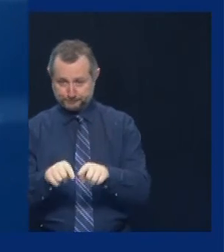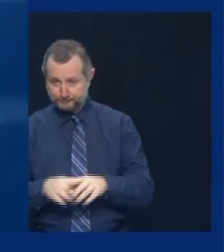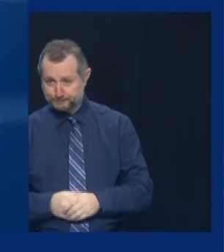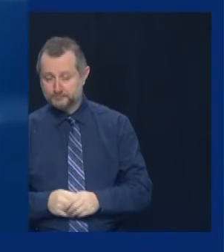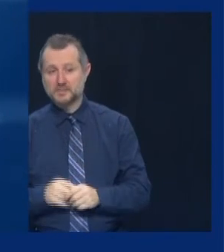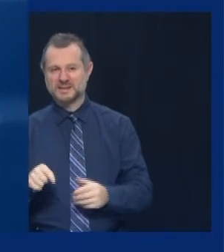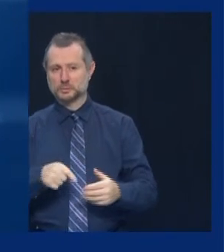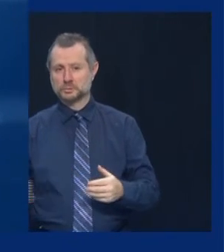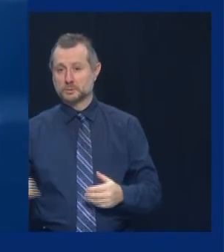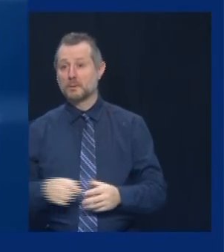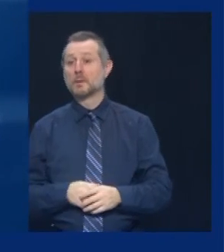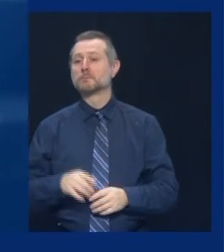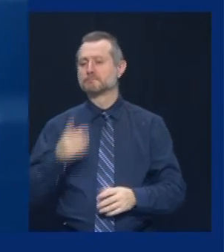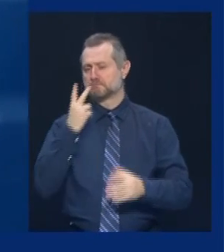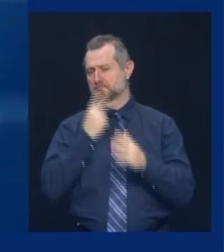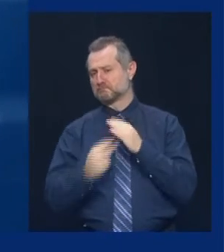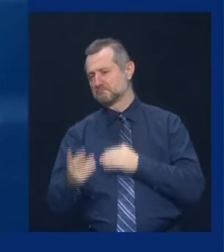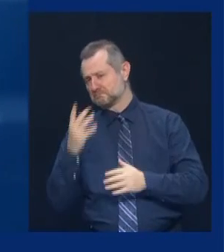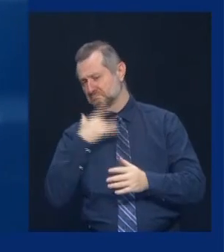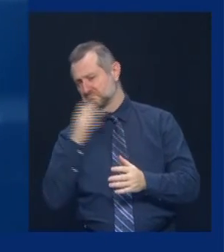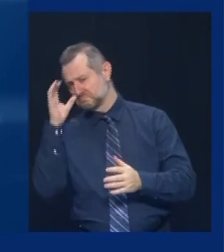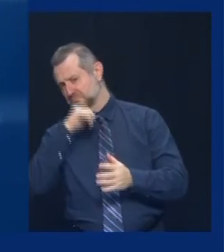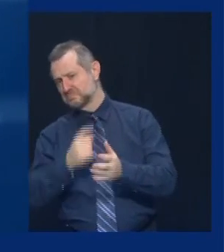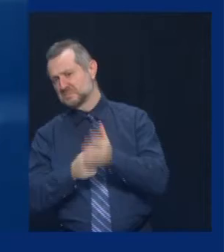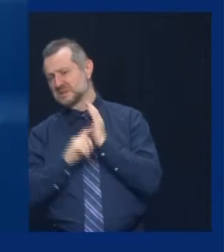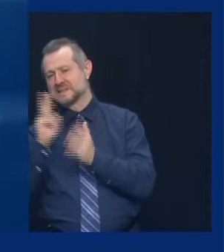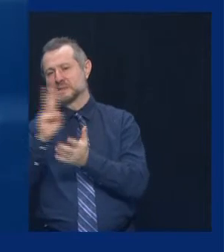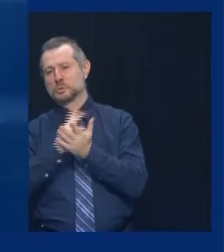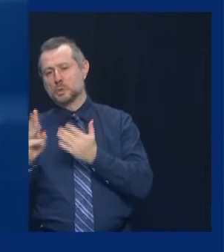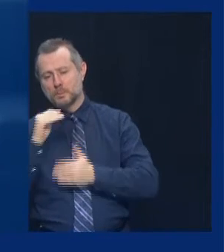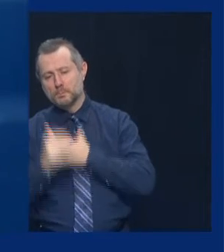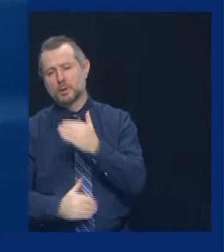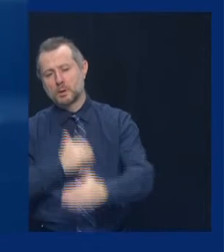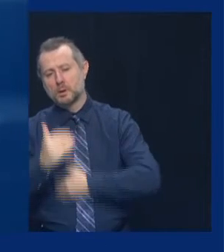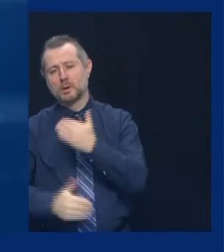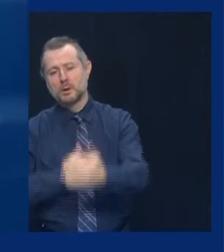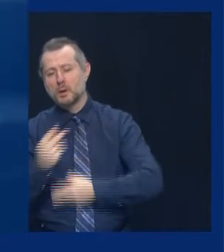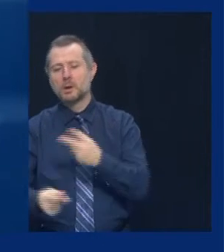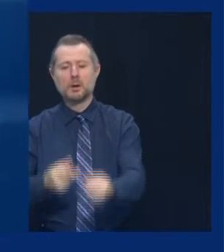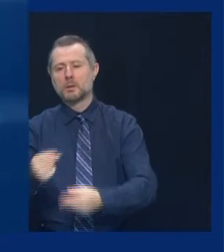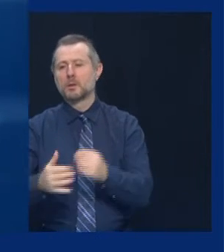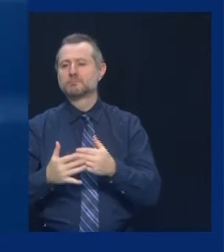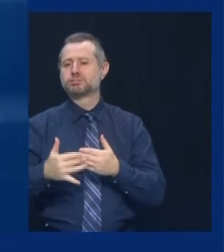STAFF. RESIDENTS AND STAFF IN NURSING HOMES.